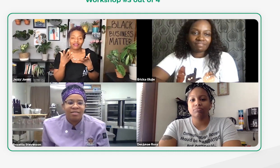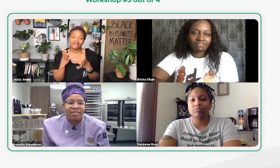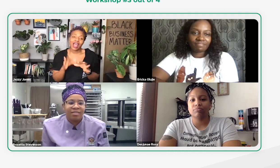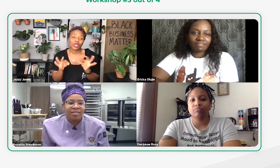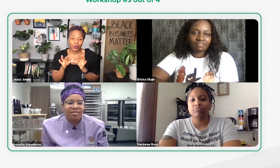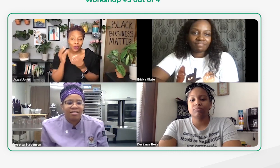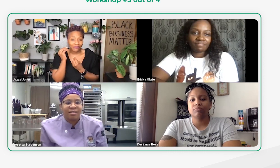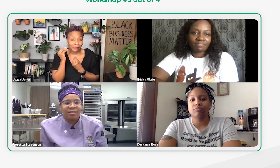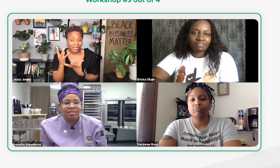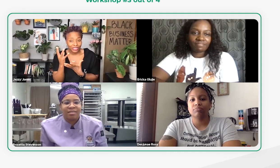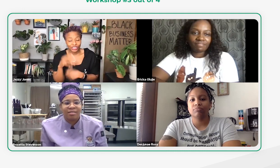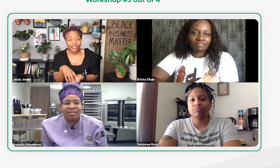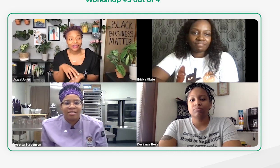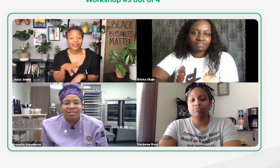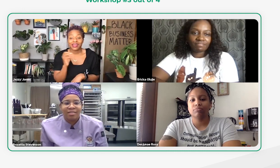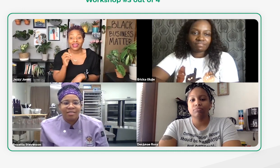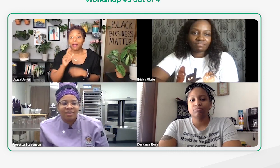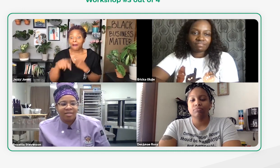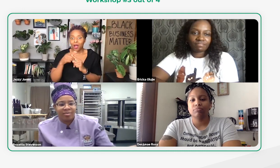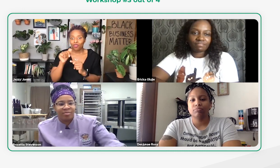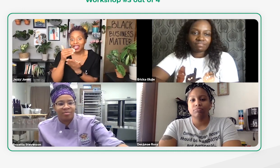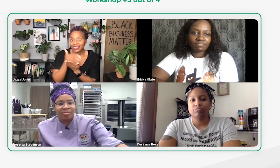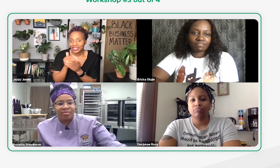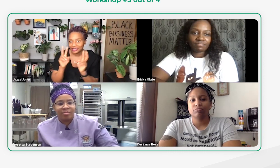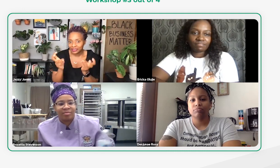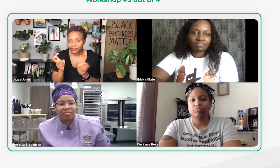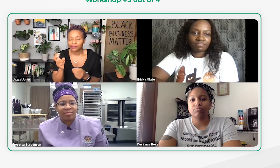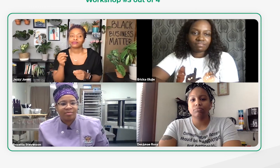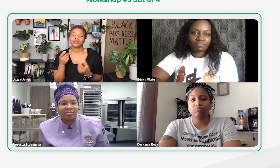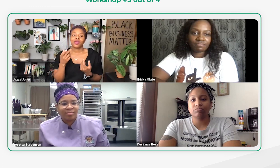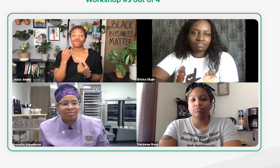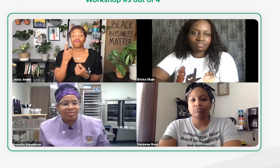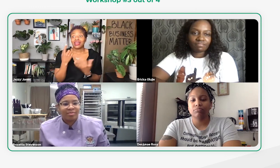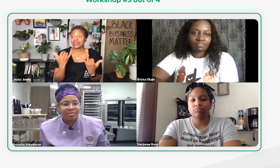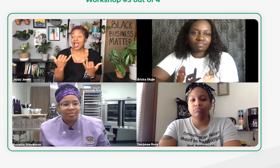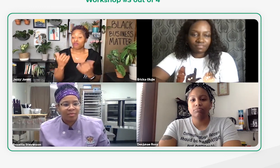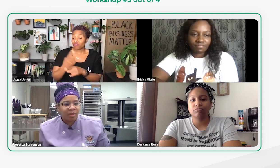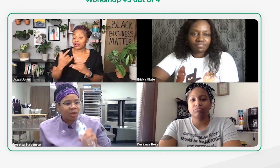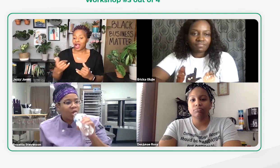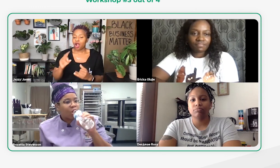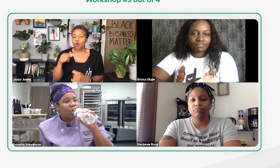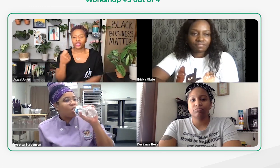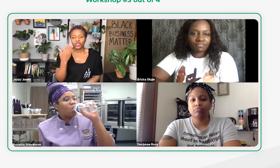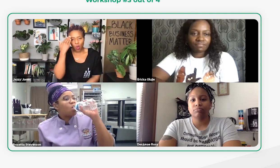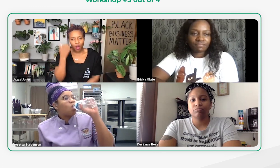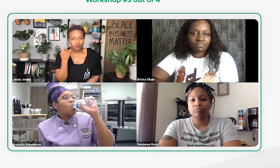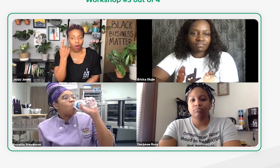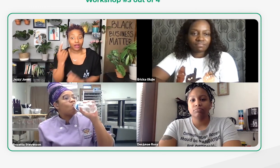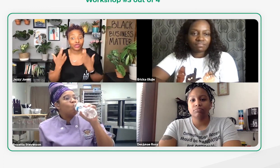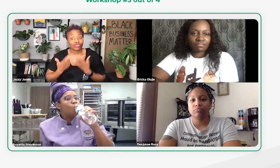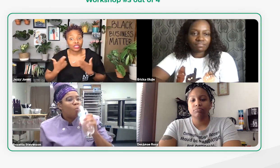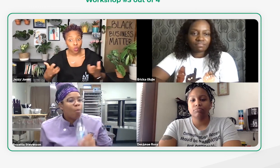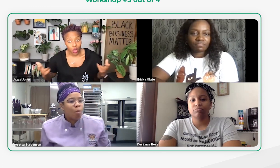for sharing a lot of your valuable information and, especially with the list right now we only